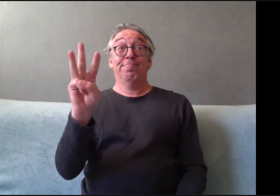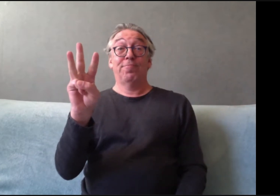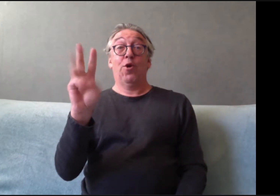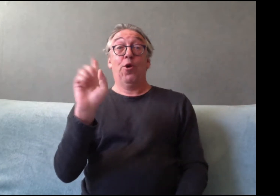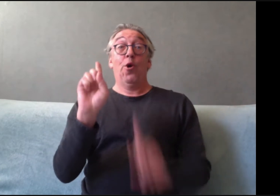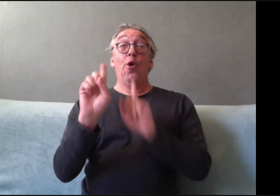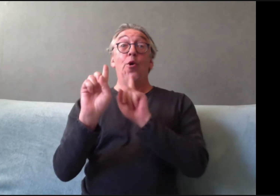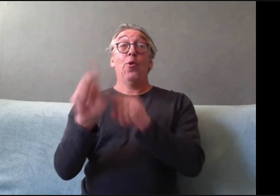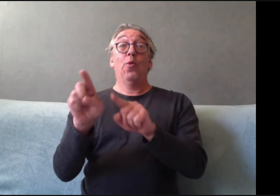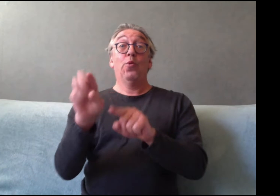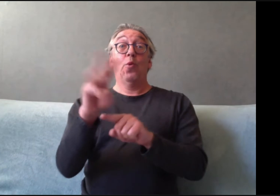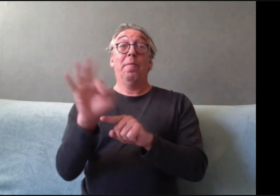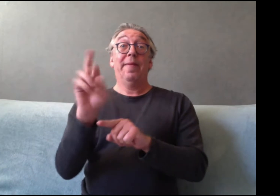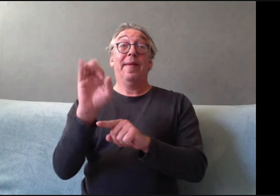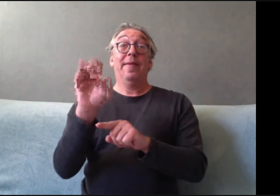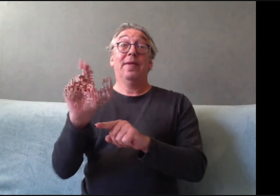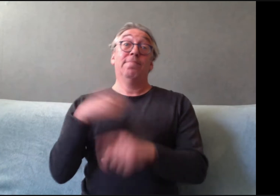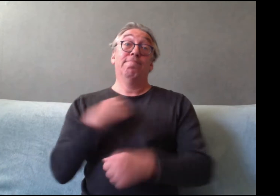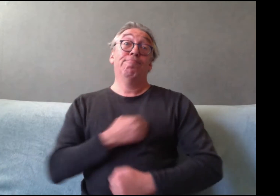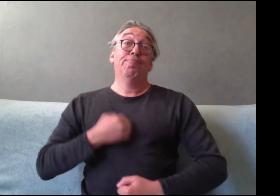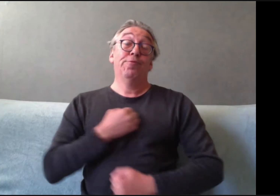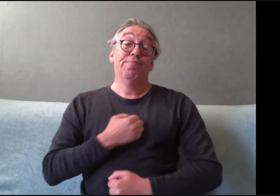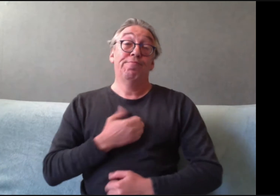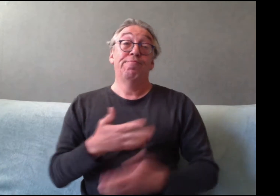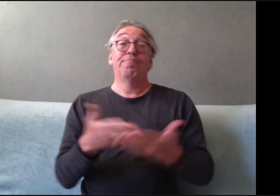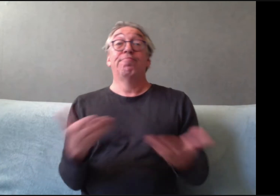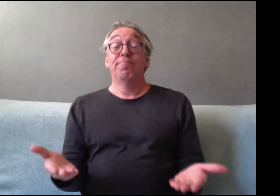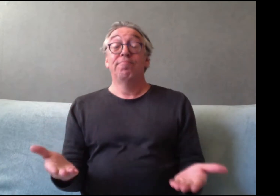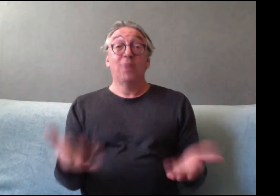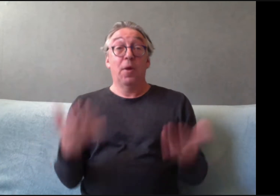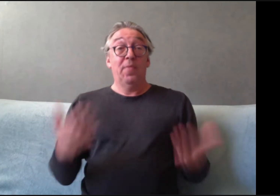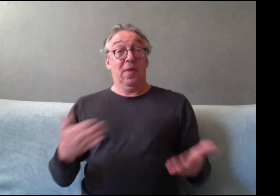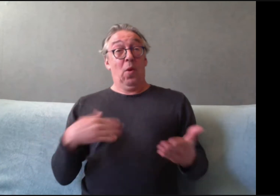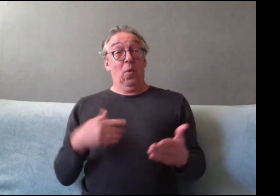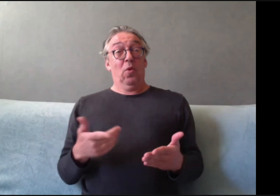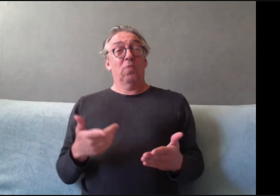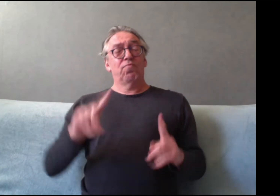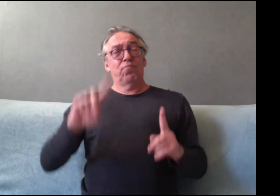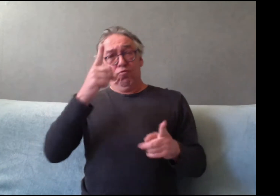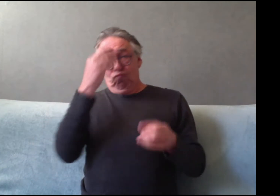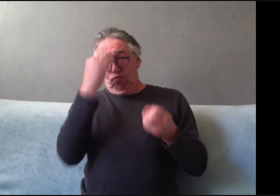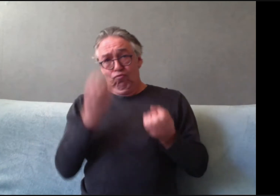I'll be the moderator and I'll start by giving logistical instructions